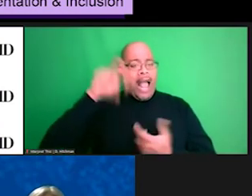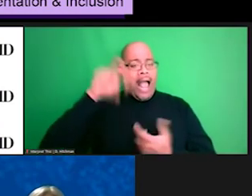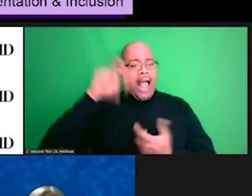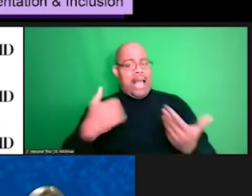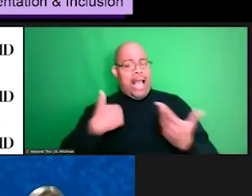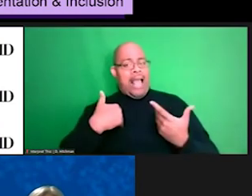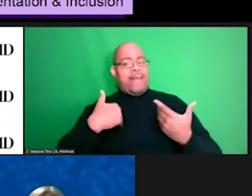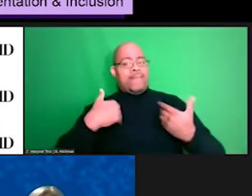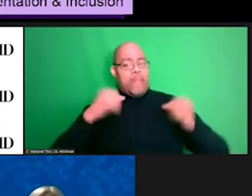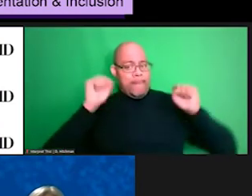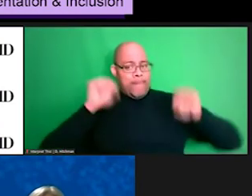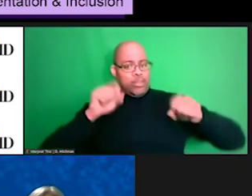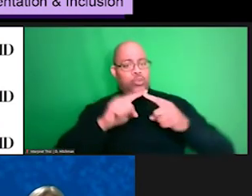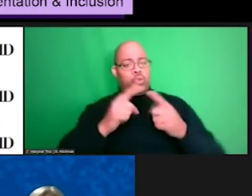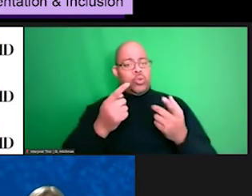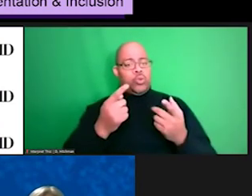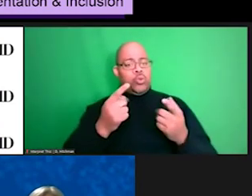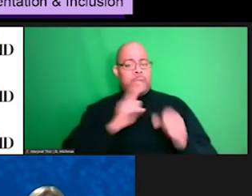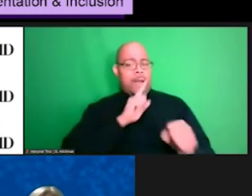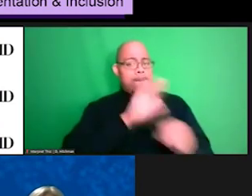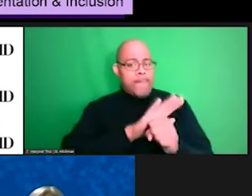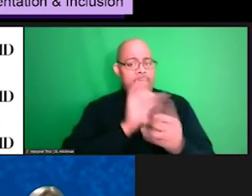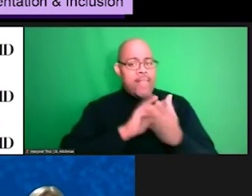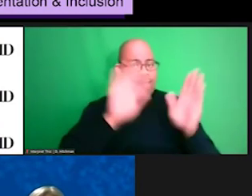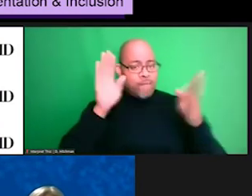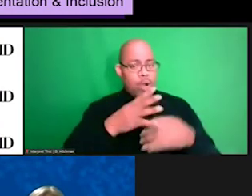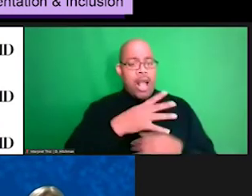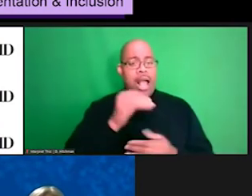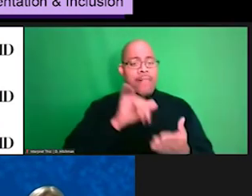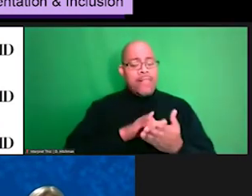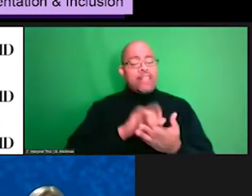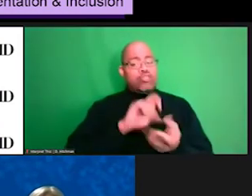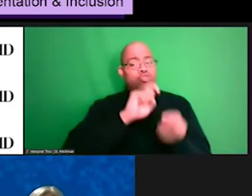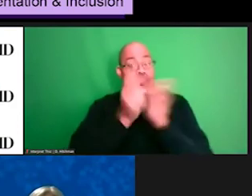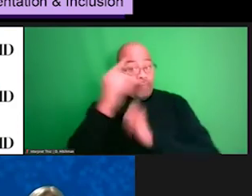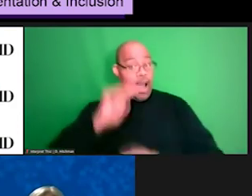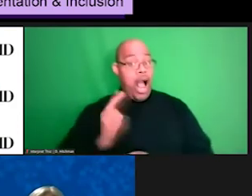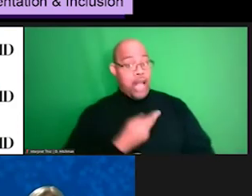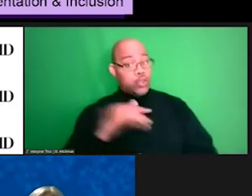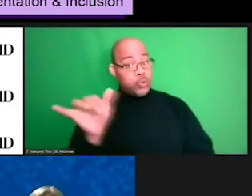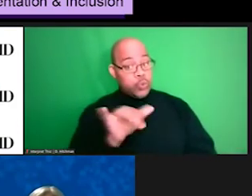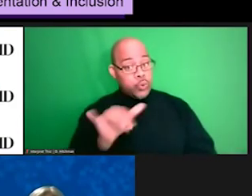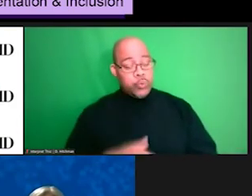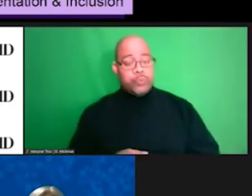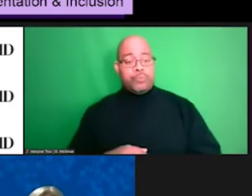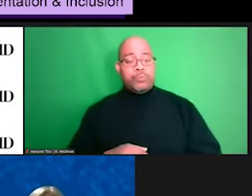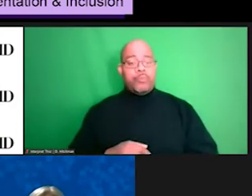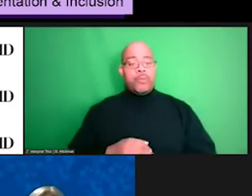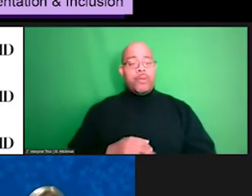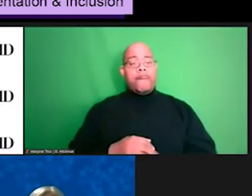to sort of dedicate this focus and it's even an evolution for us but we're recognizing